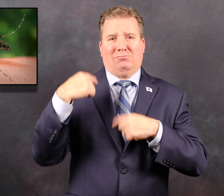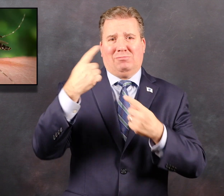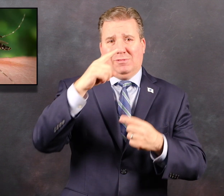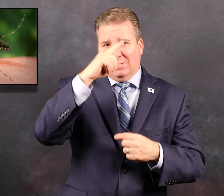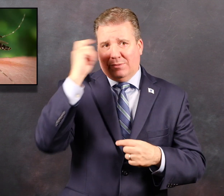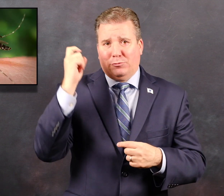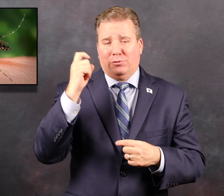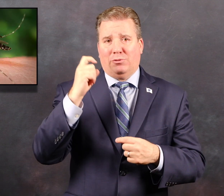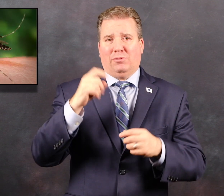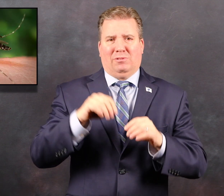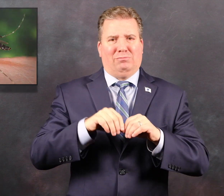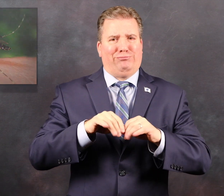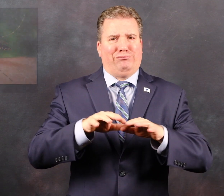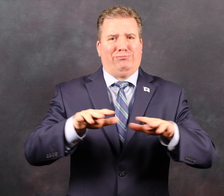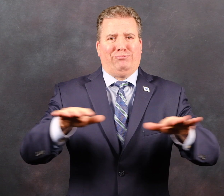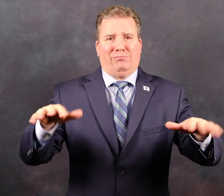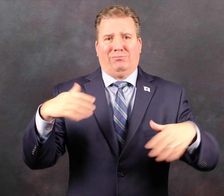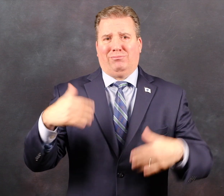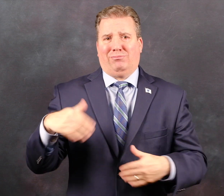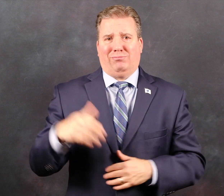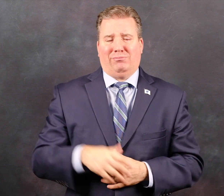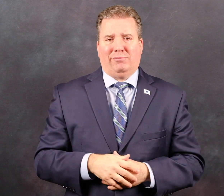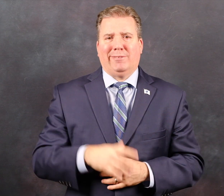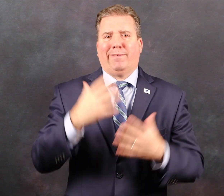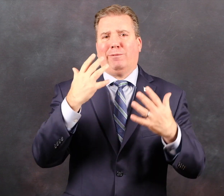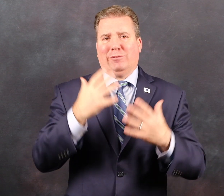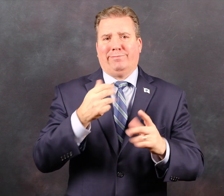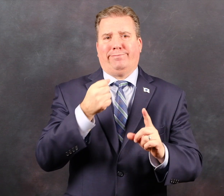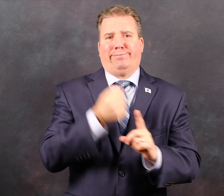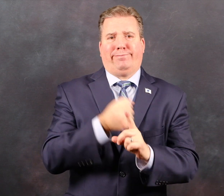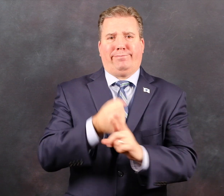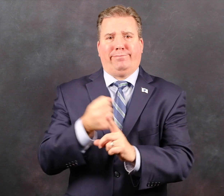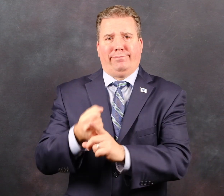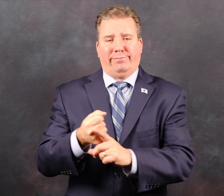Throughout the summer, we’ve seen the transmission of this virus and its devastating effects.